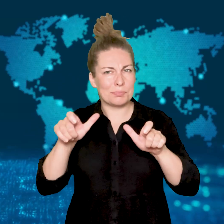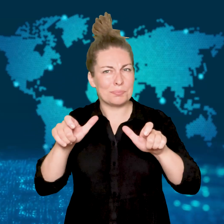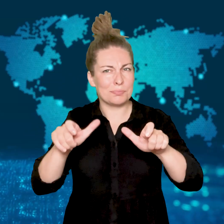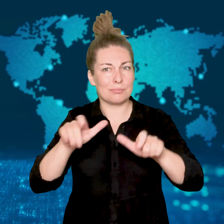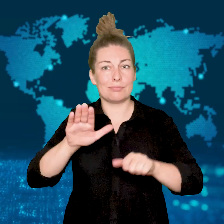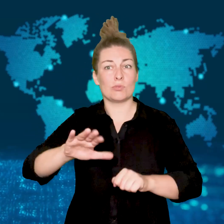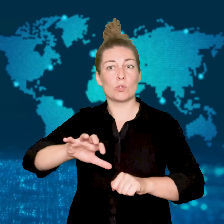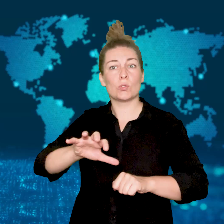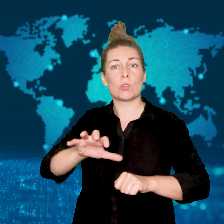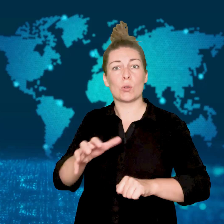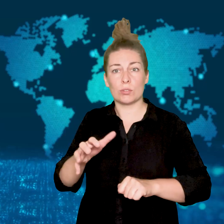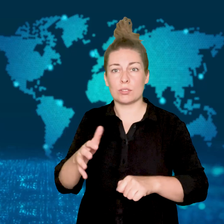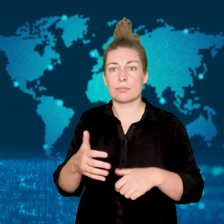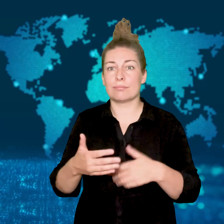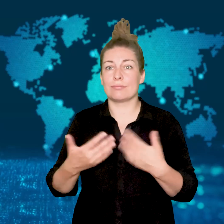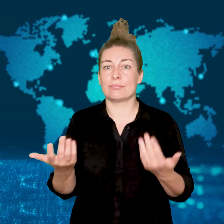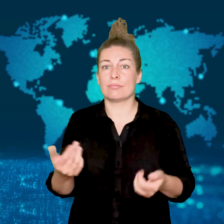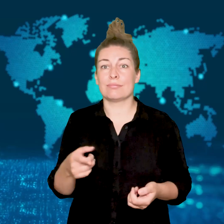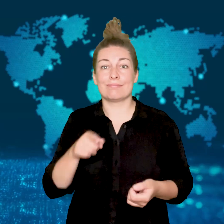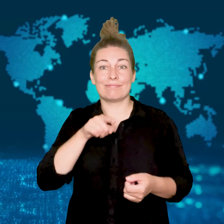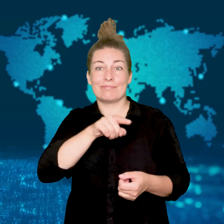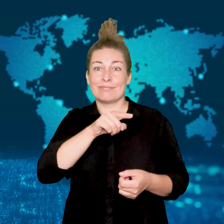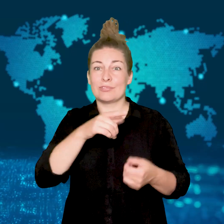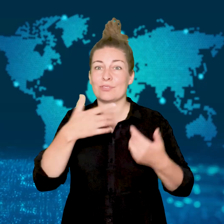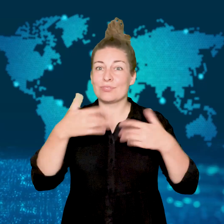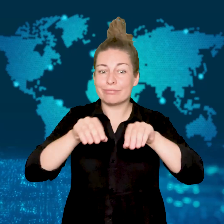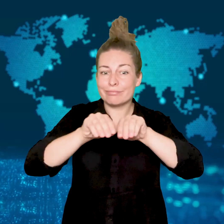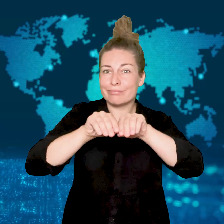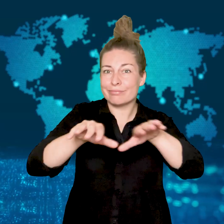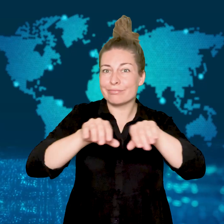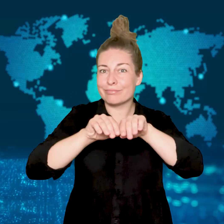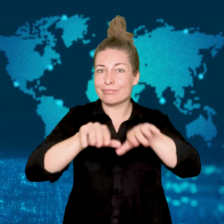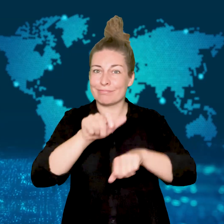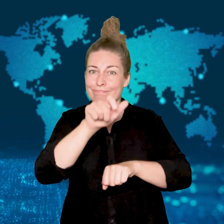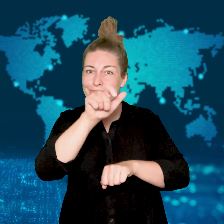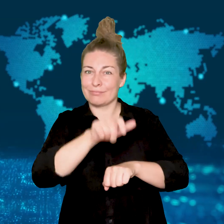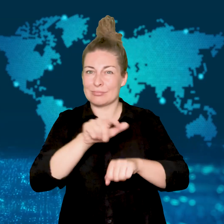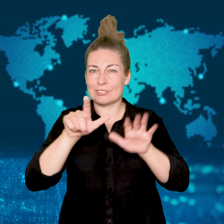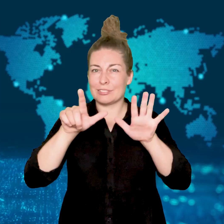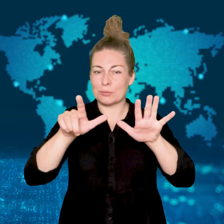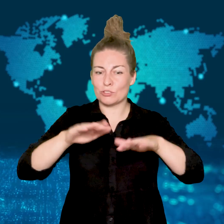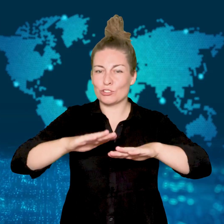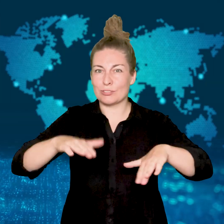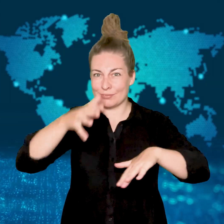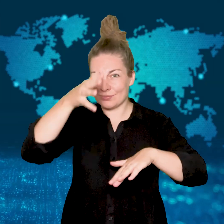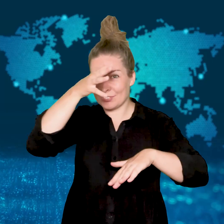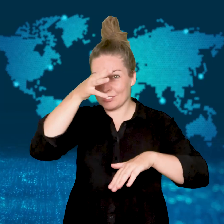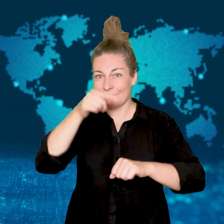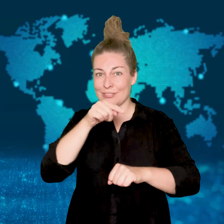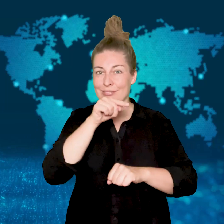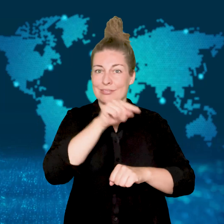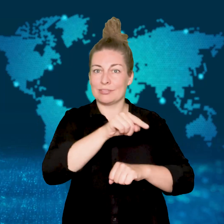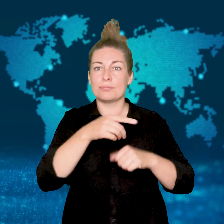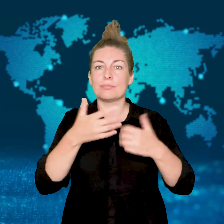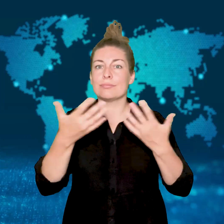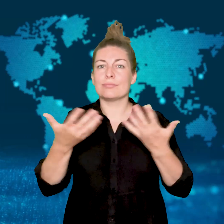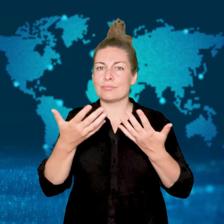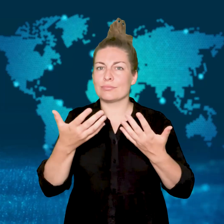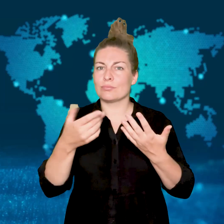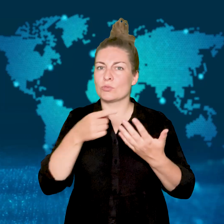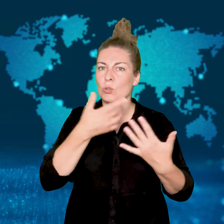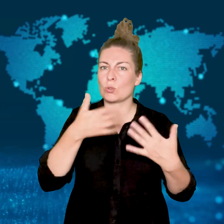decrease restrictions in the country.